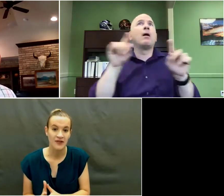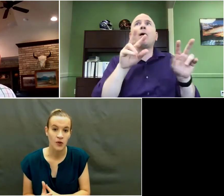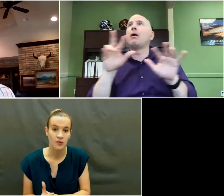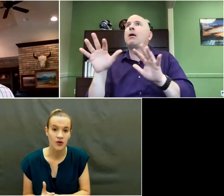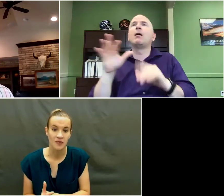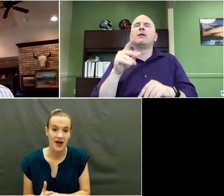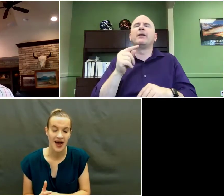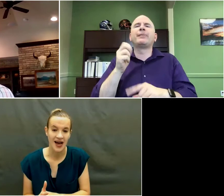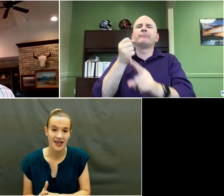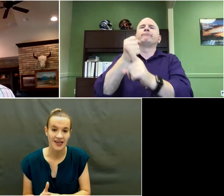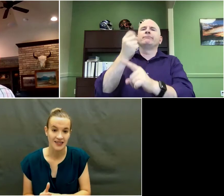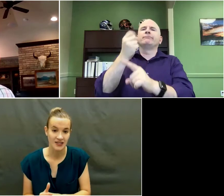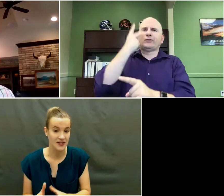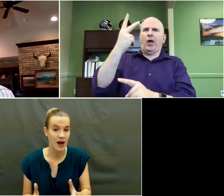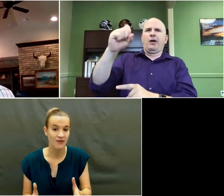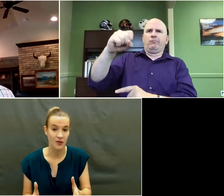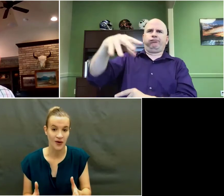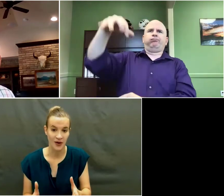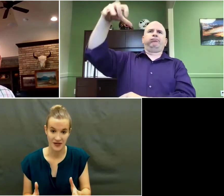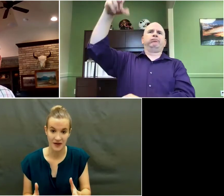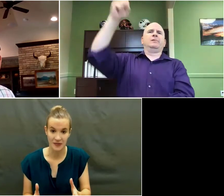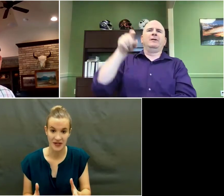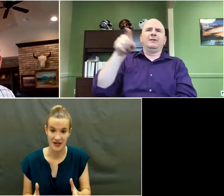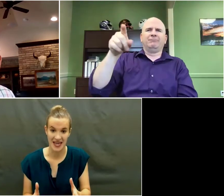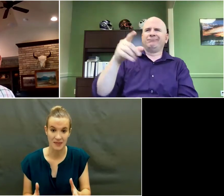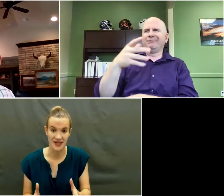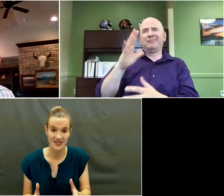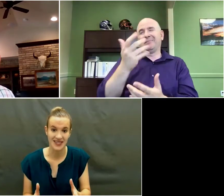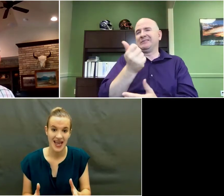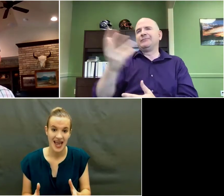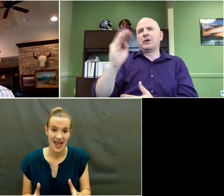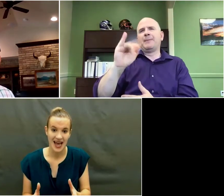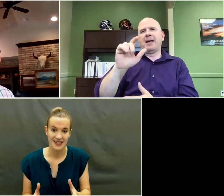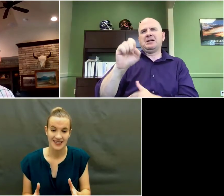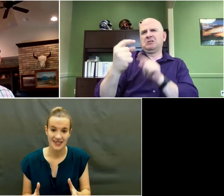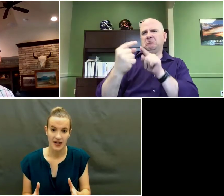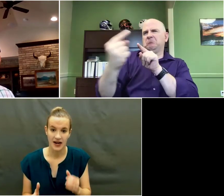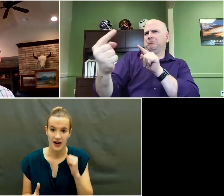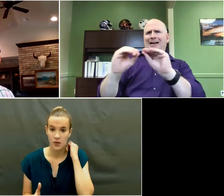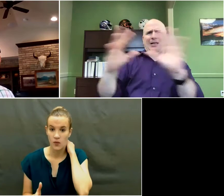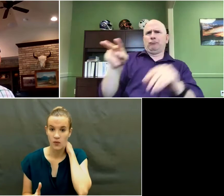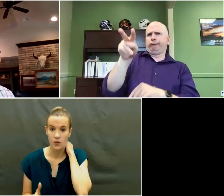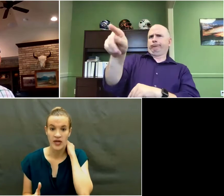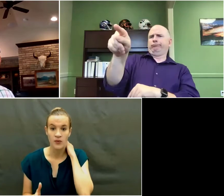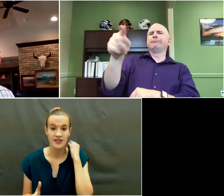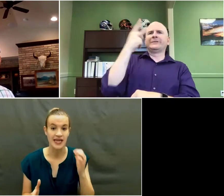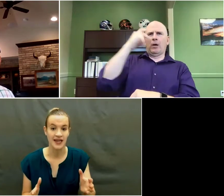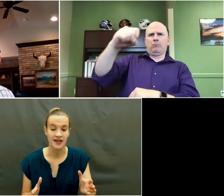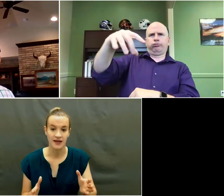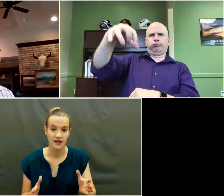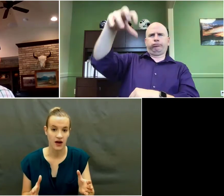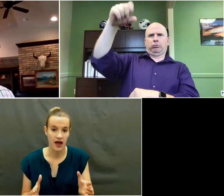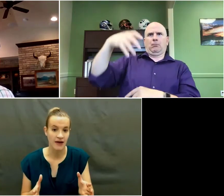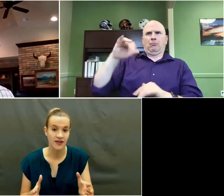dorm room to the top floor, one of the tallest buildings on campus. And we were seeing everything